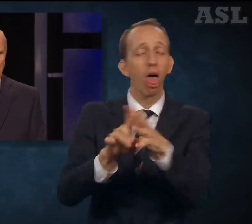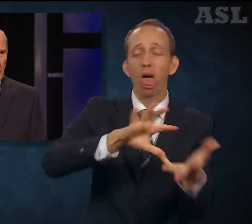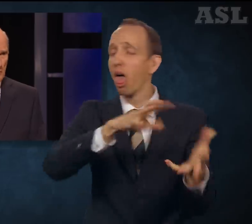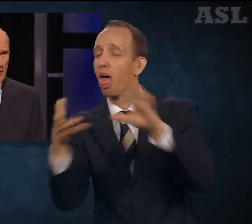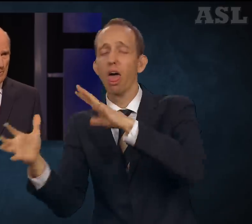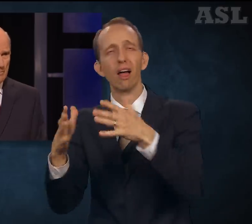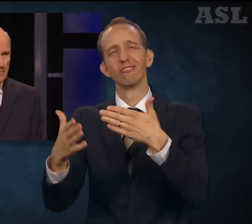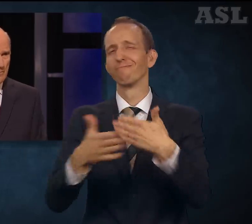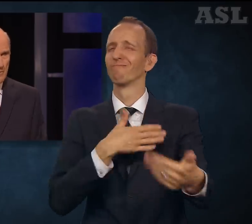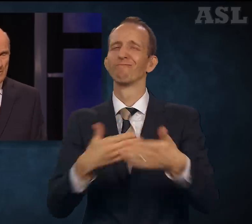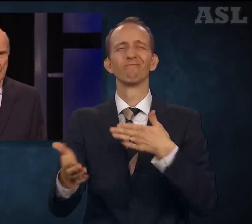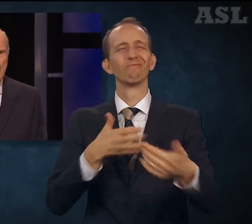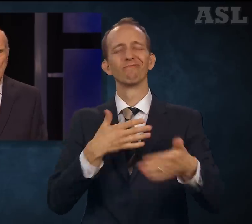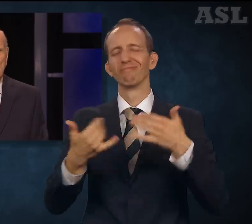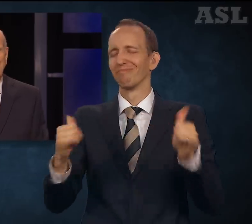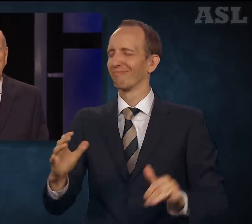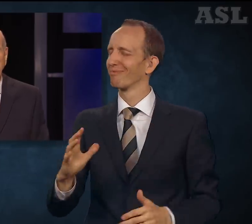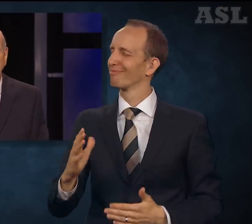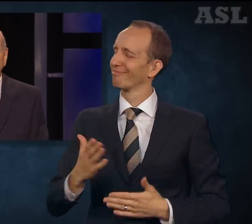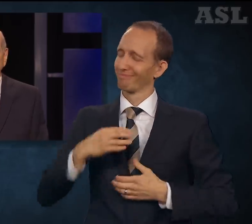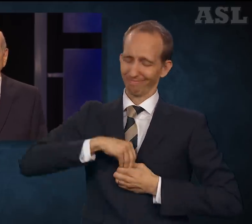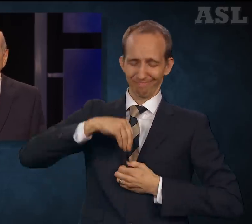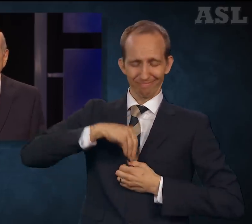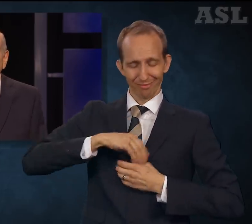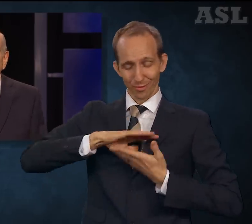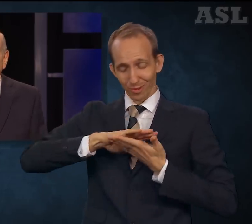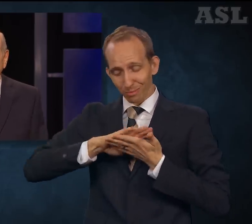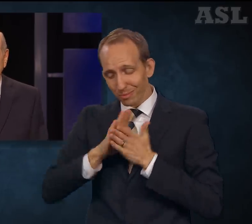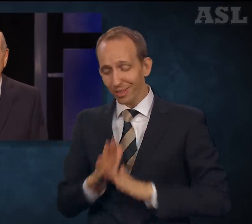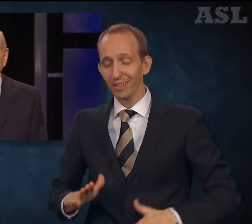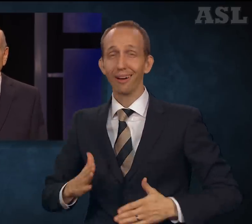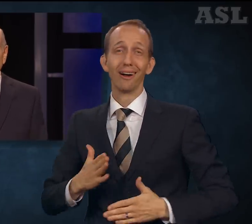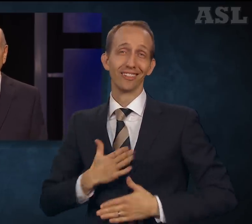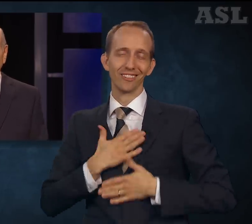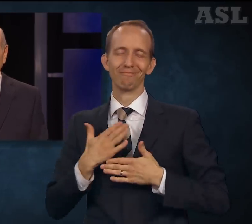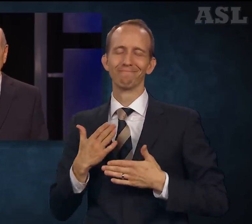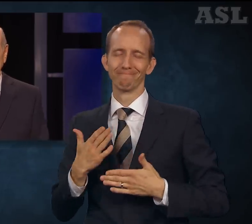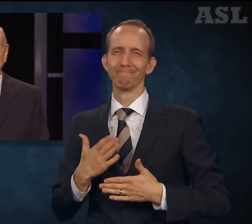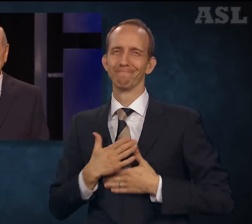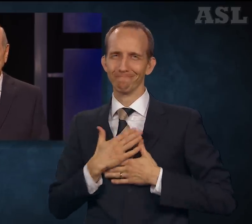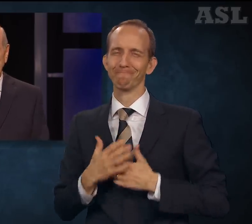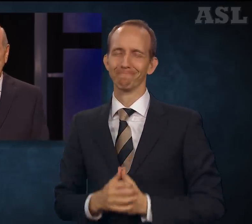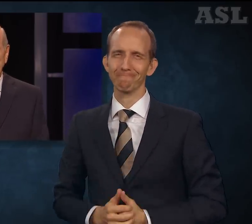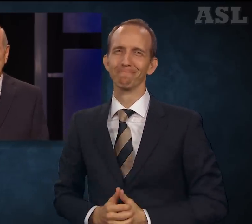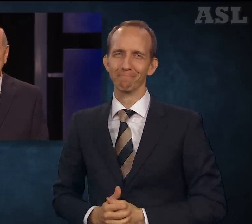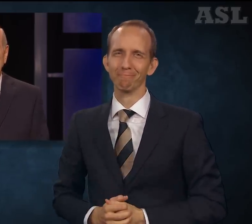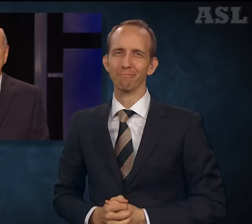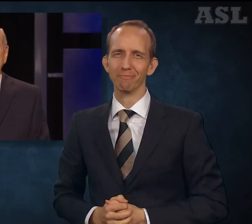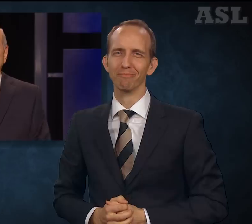REGARDLESS OF THE CHALLENGES